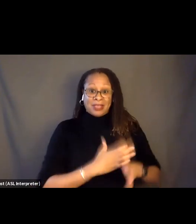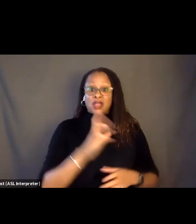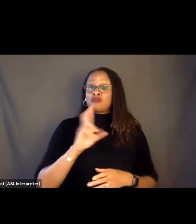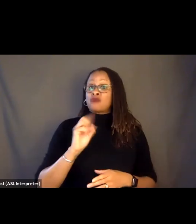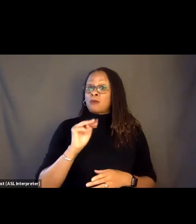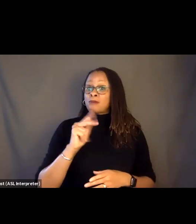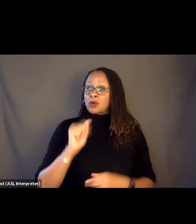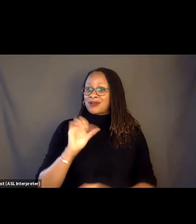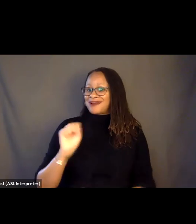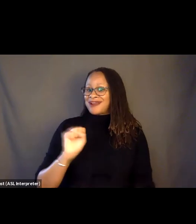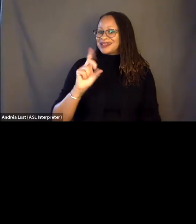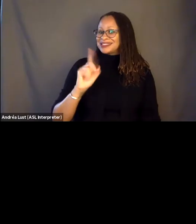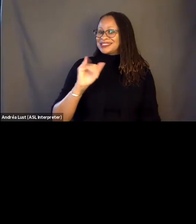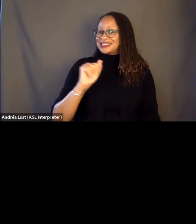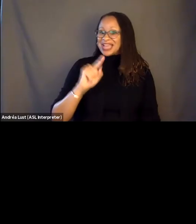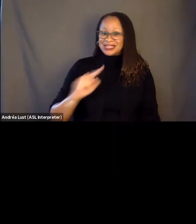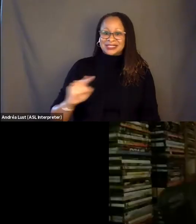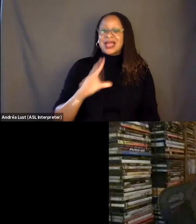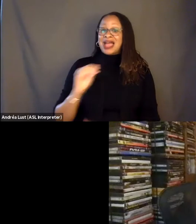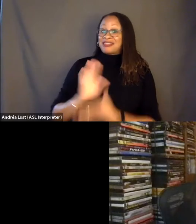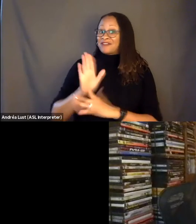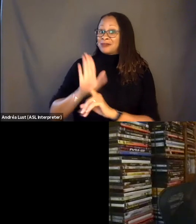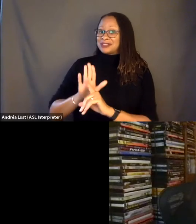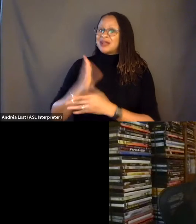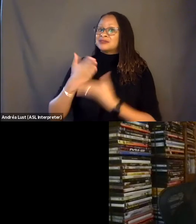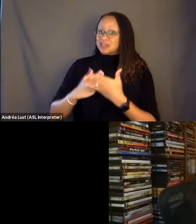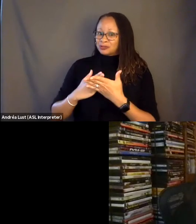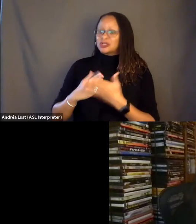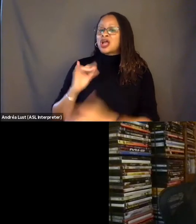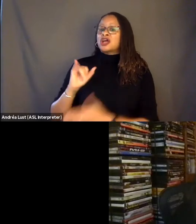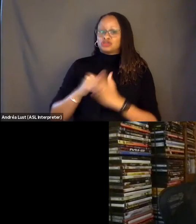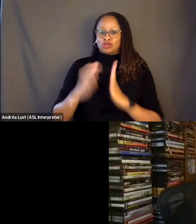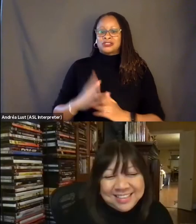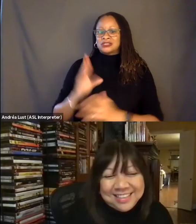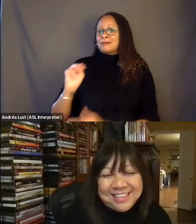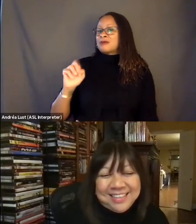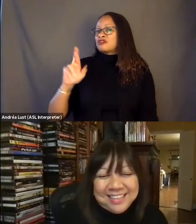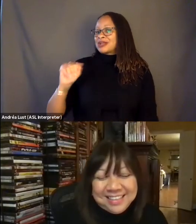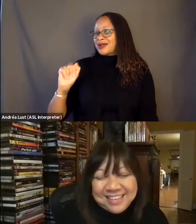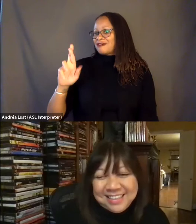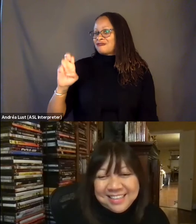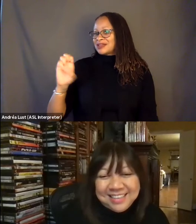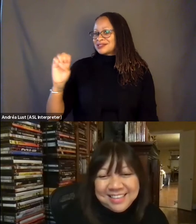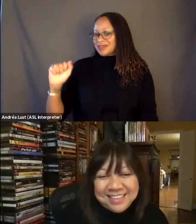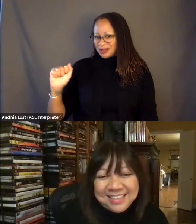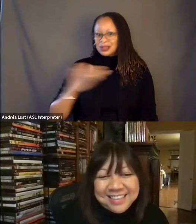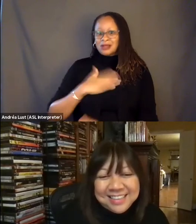and the film's legendary subject, journalist Maria Ressa. Please join us.